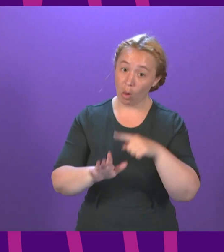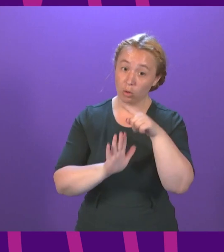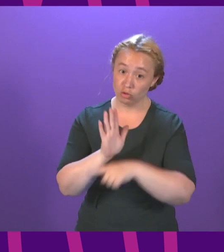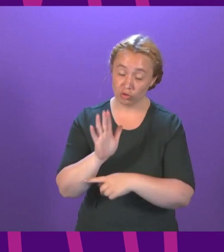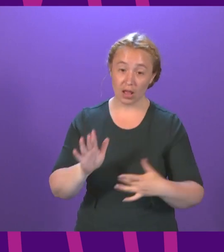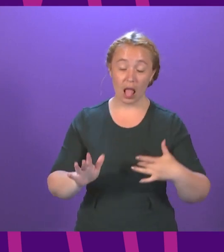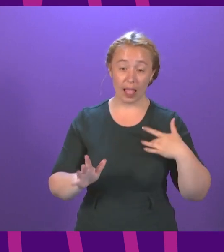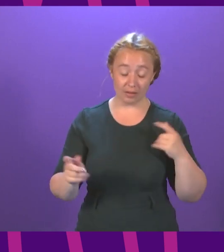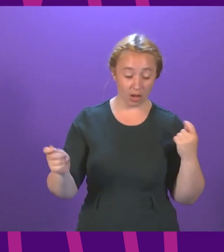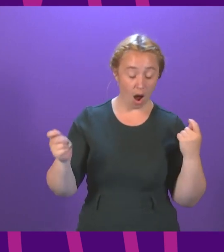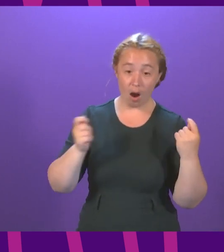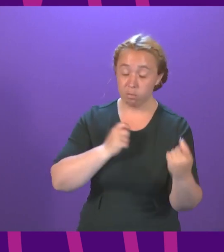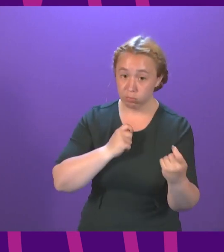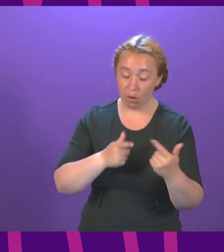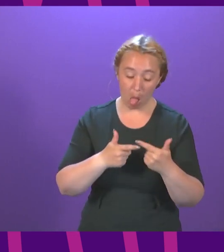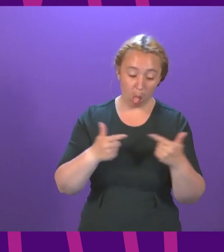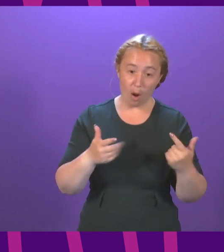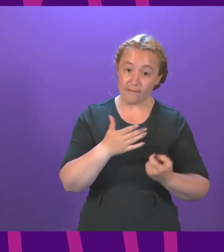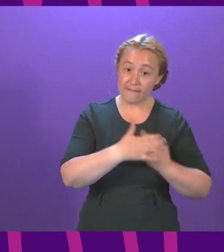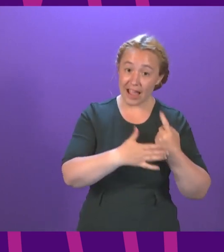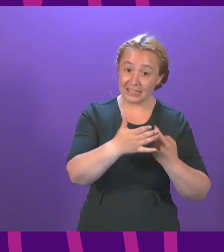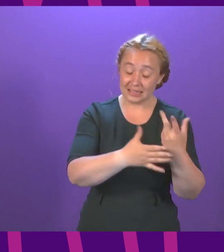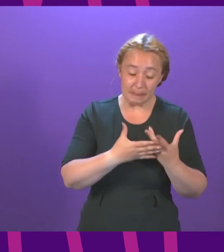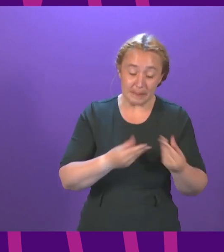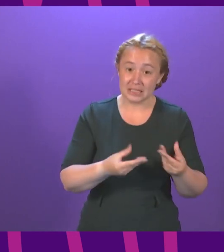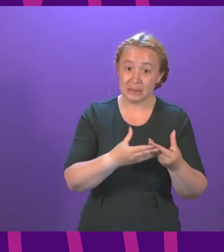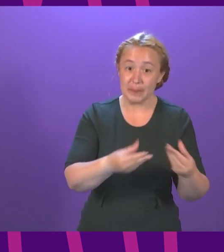They have missed out on many special occasions and moments that they will not get back,